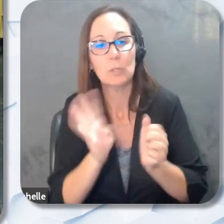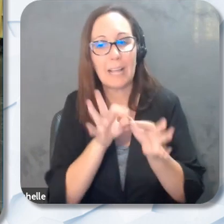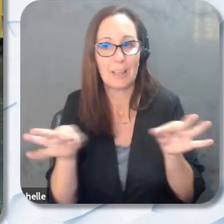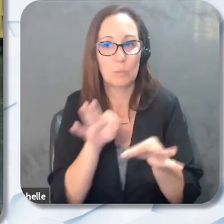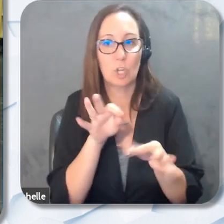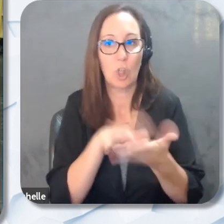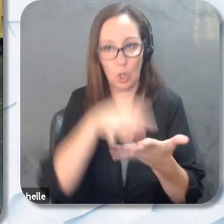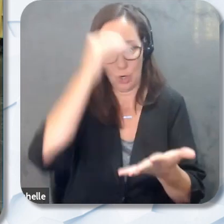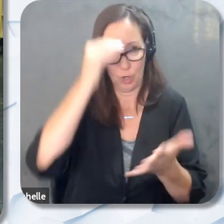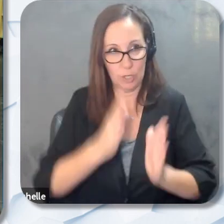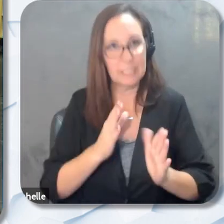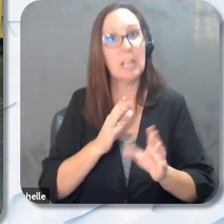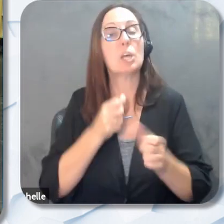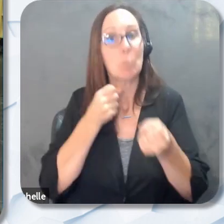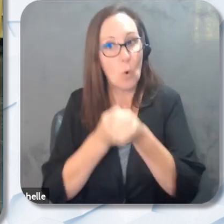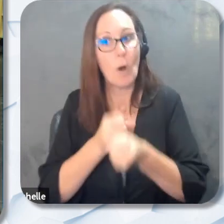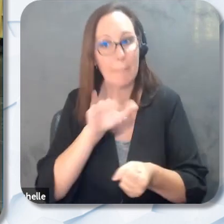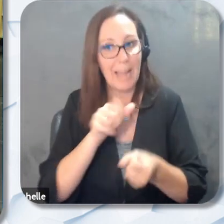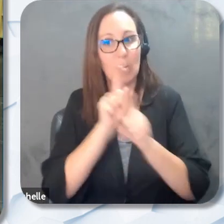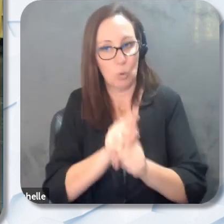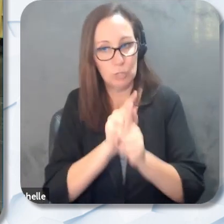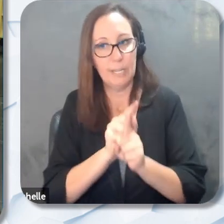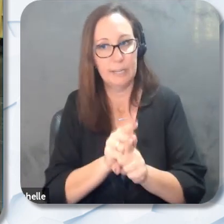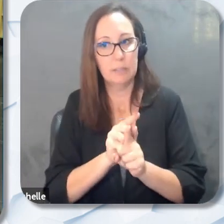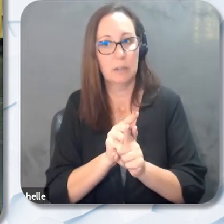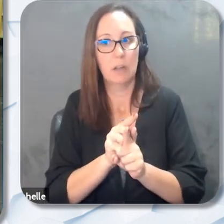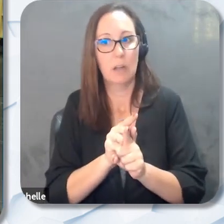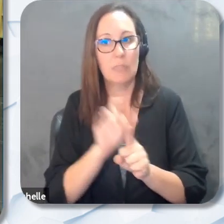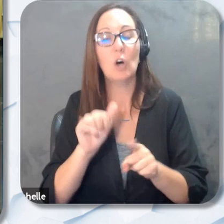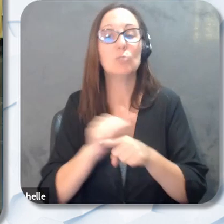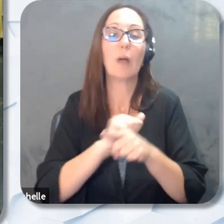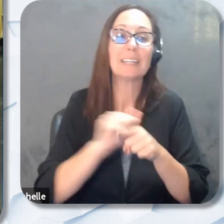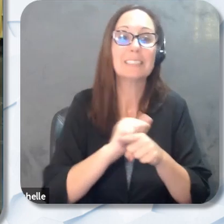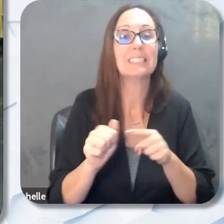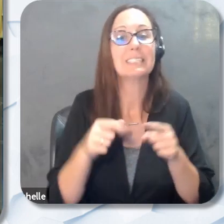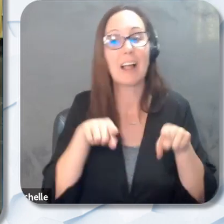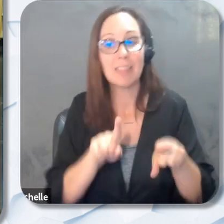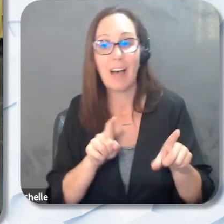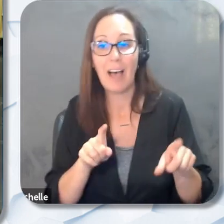by coaching and. Those practices are aligned with the practices that are being taught to the